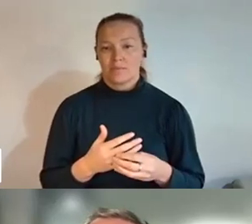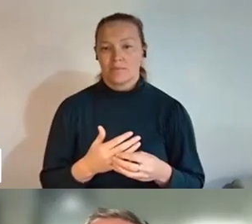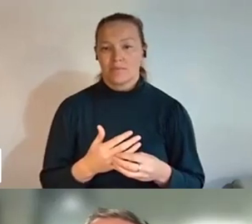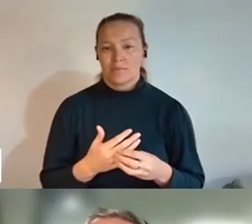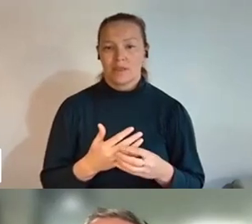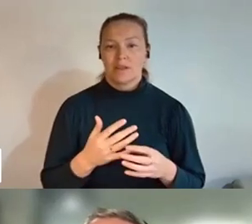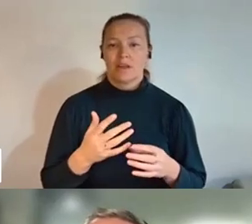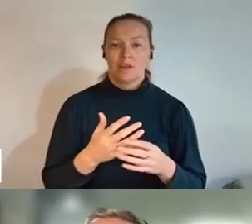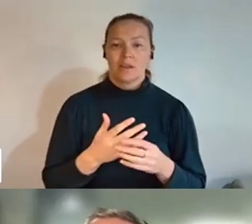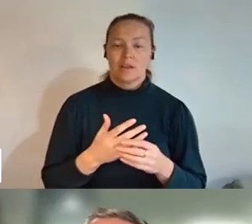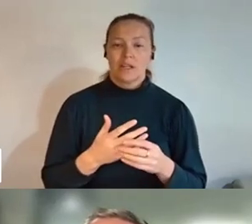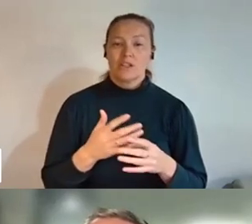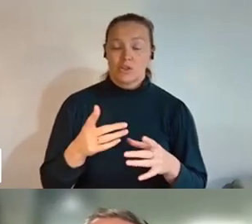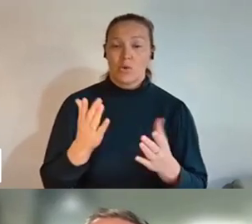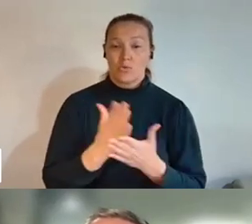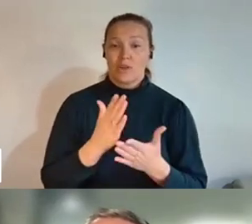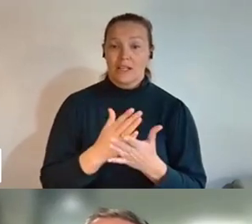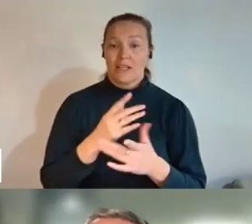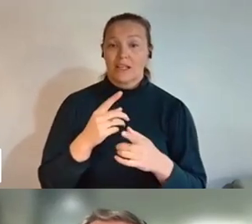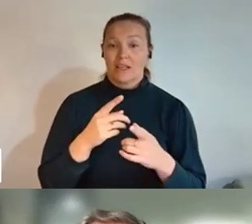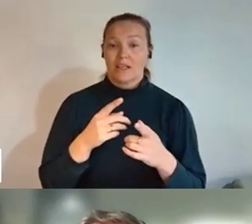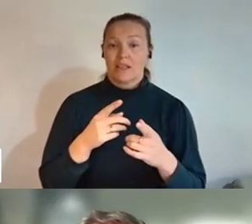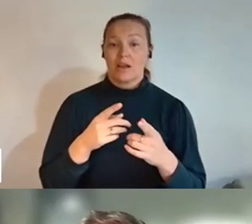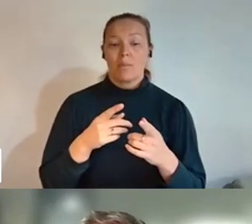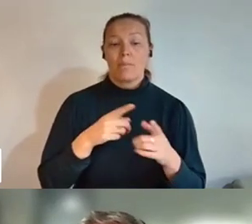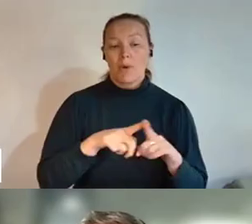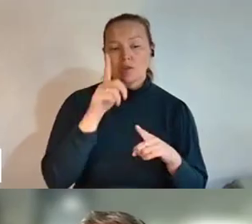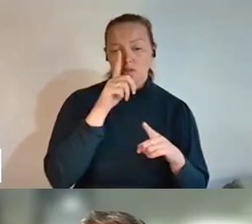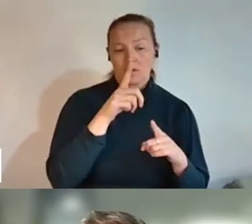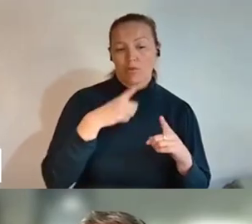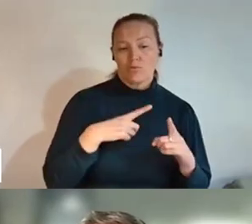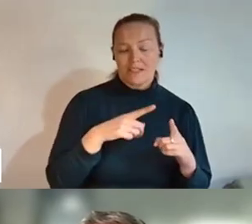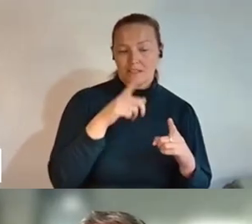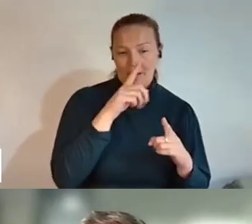needs aren't met, it's usually because the need isn't known or considered in early enough stage.